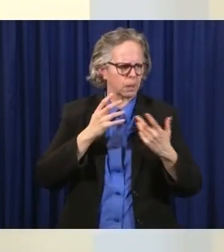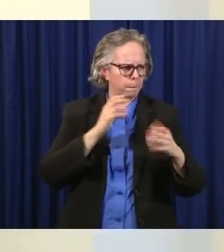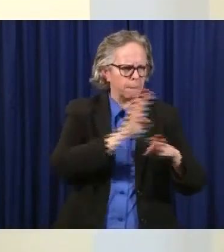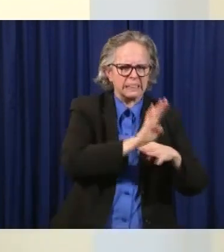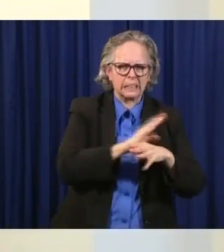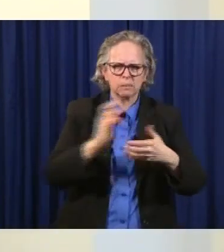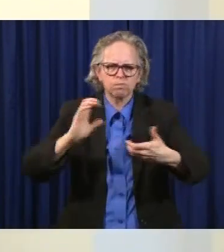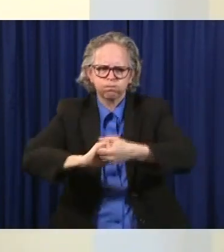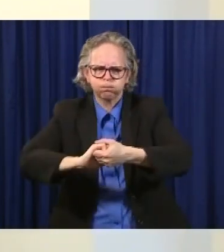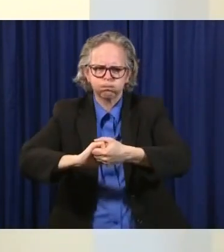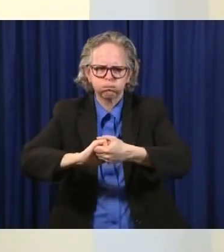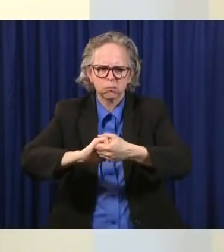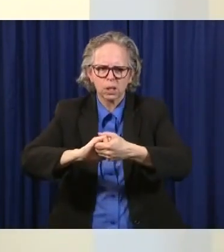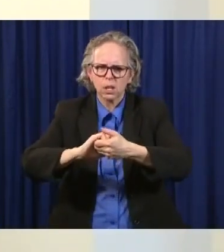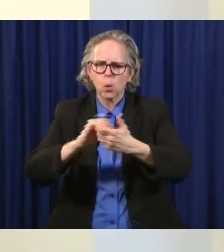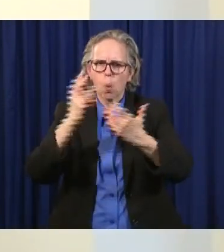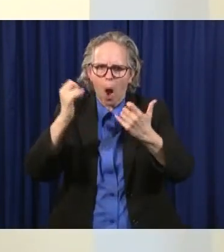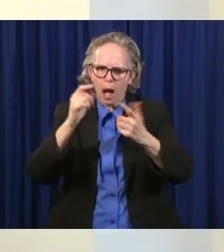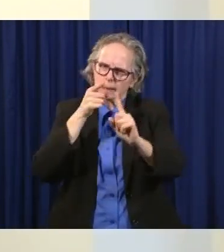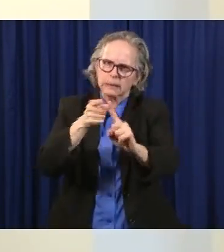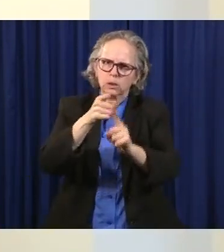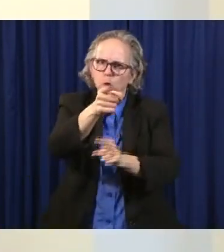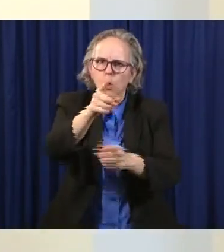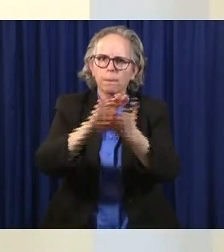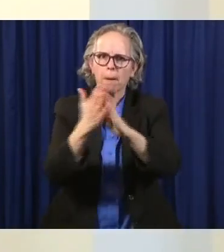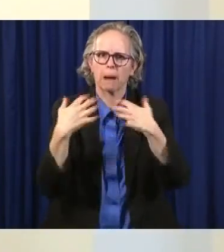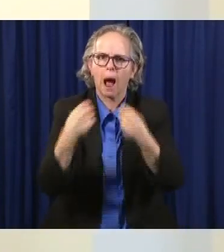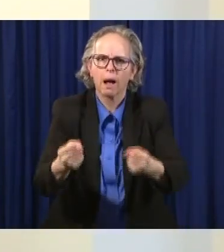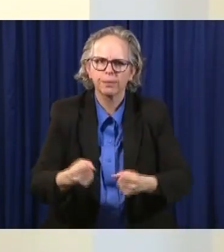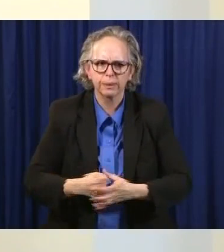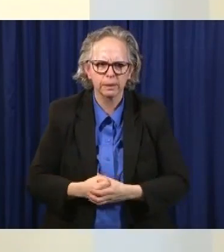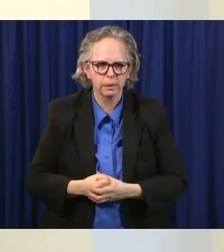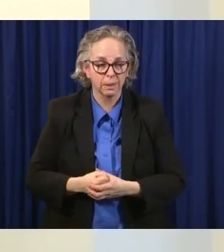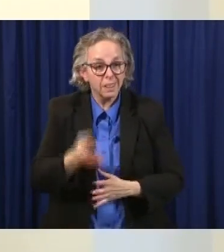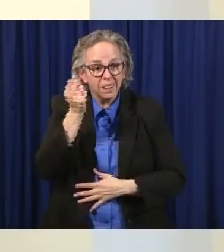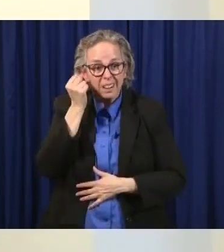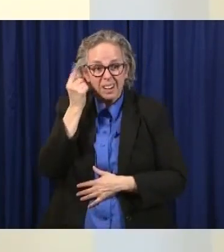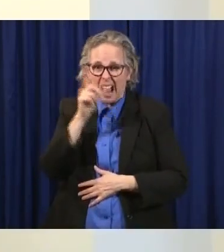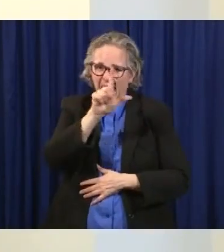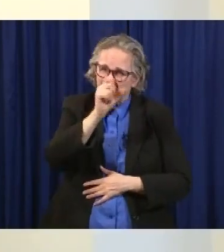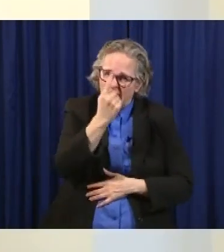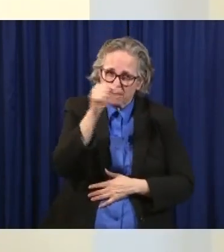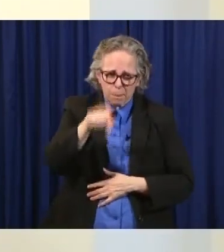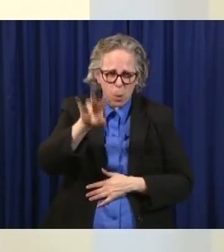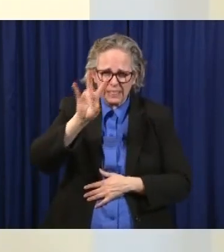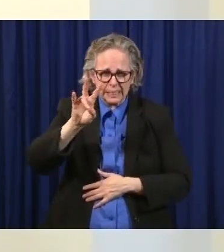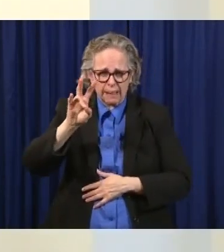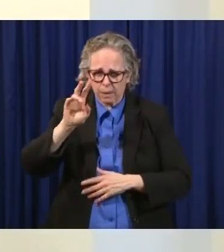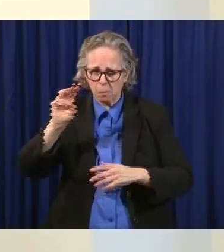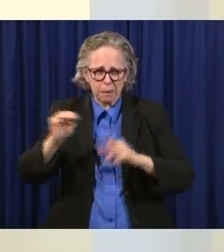WILL BECOME -- WE HEARD ABOUT THE HEALTH AND BUSINESSES TO BE SUBHE ISFUL. WE ARE IN OHIO 11.7 MILLION ARE